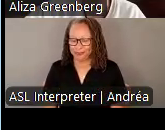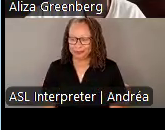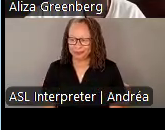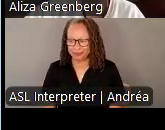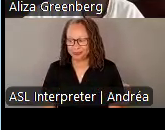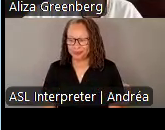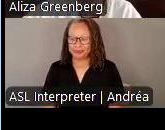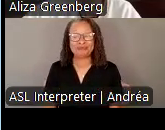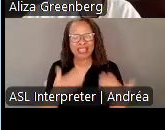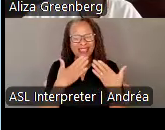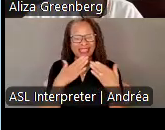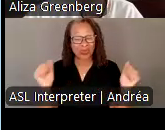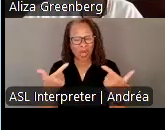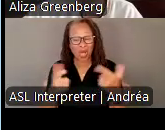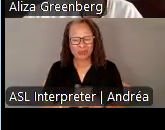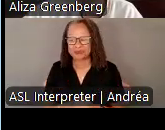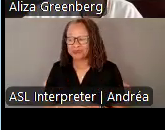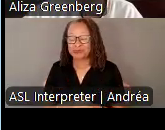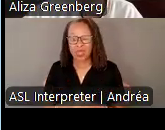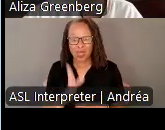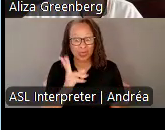Thank you all. We will see you again.